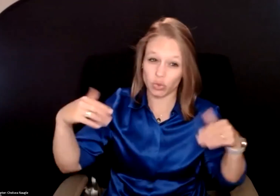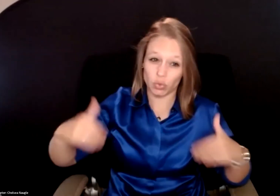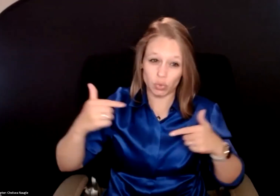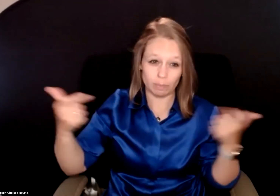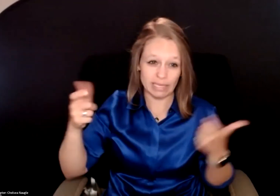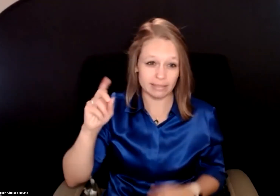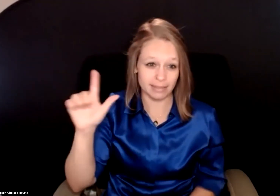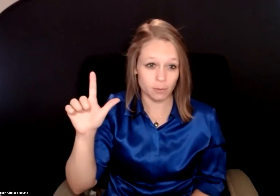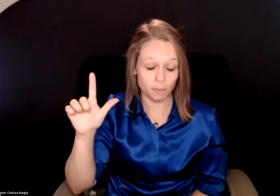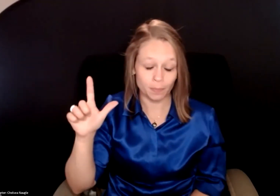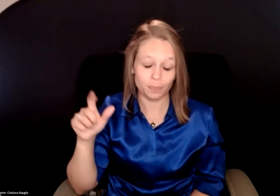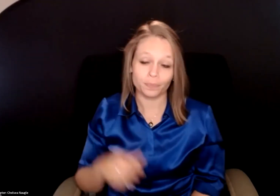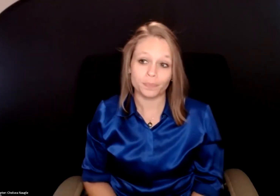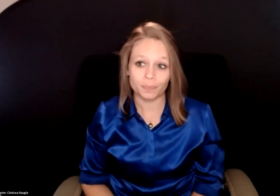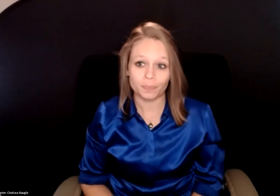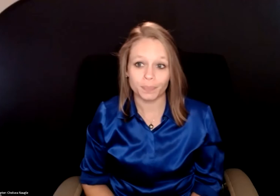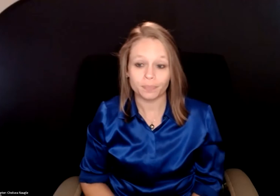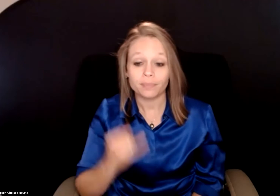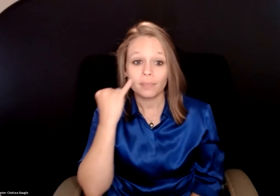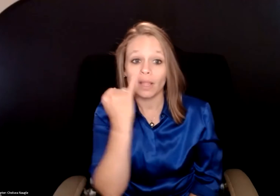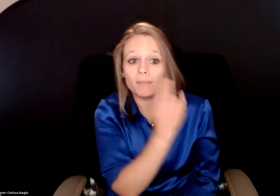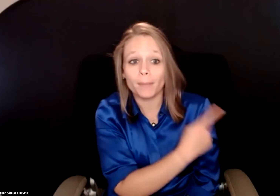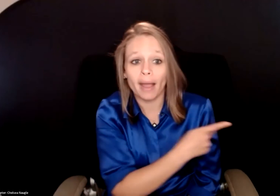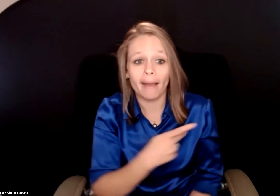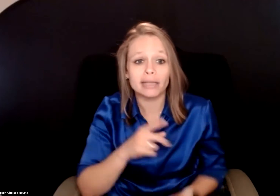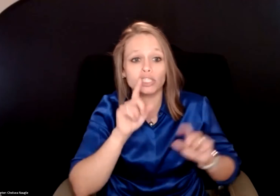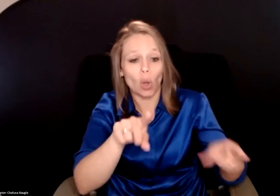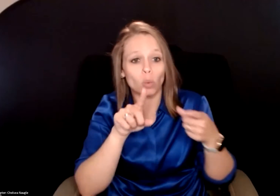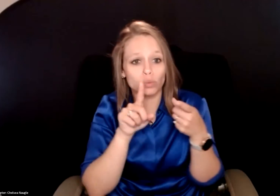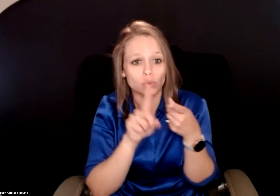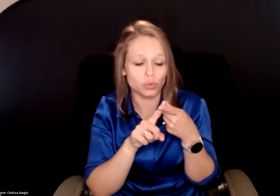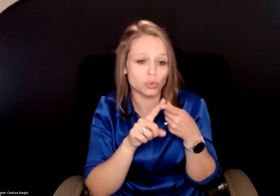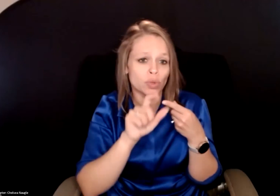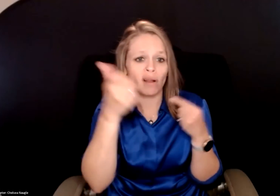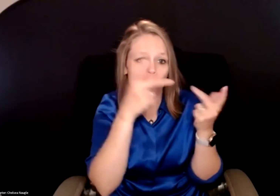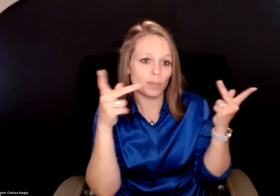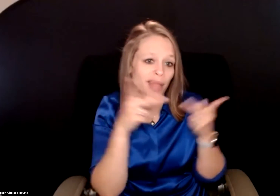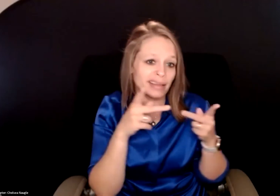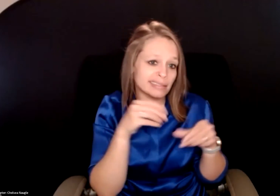went to a facility that went to the last 21 days.